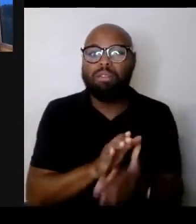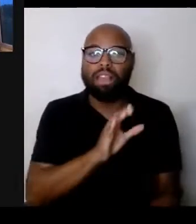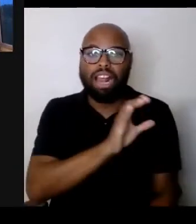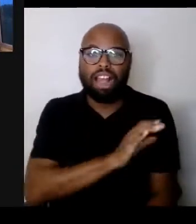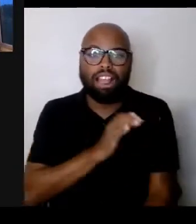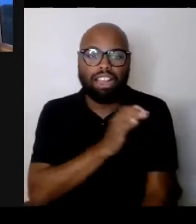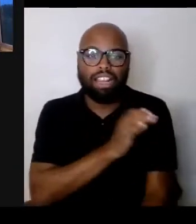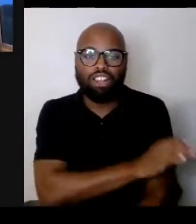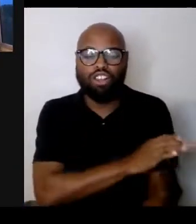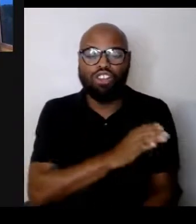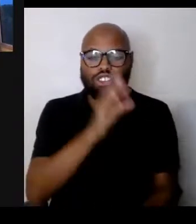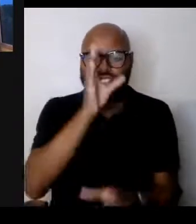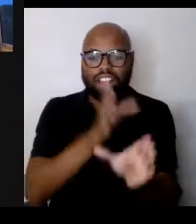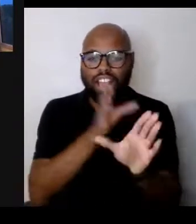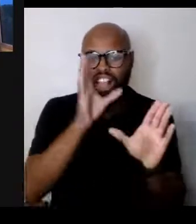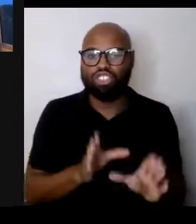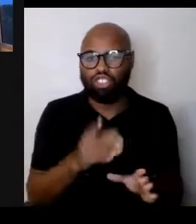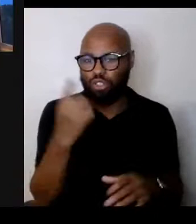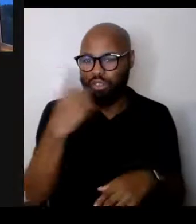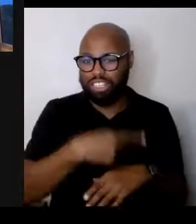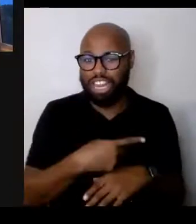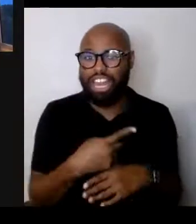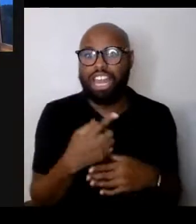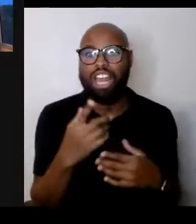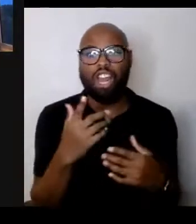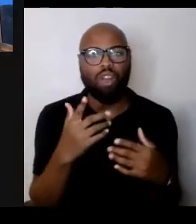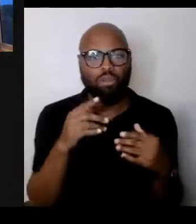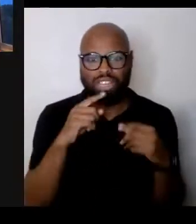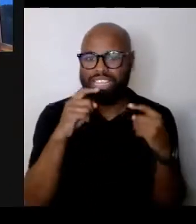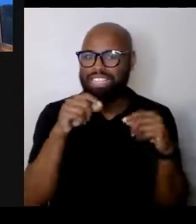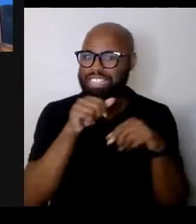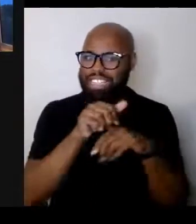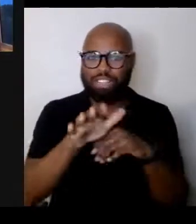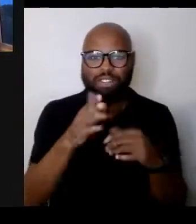and we send you the best advantages in that journey for you to get there.